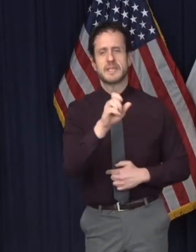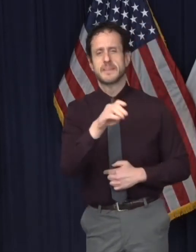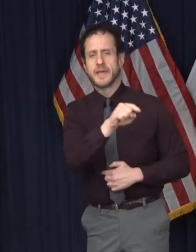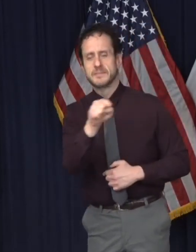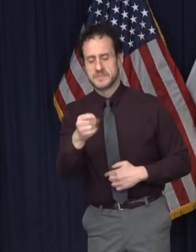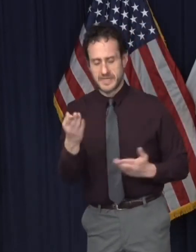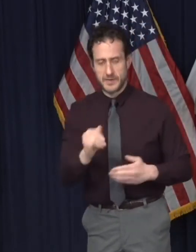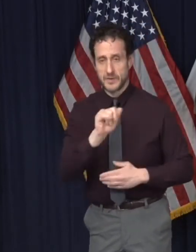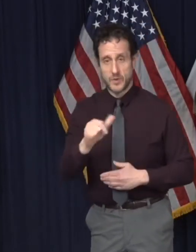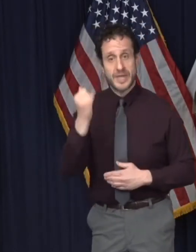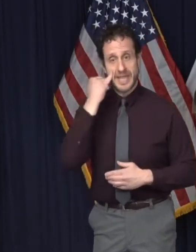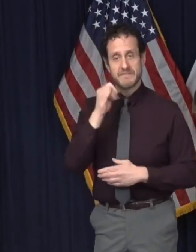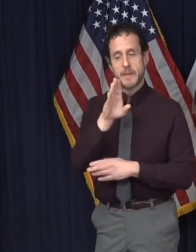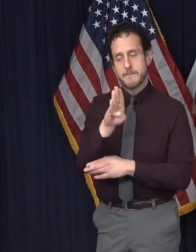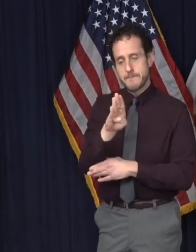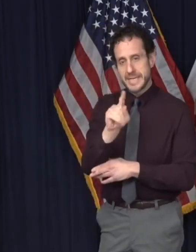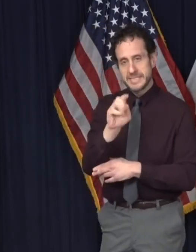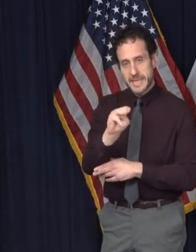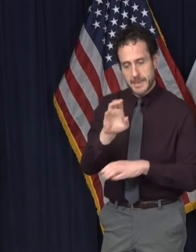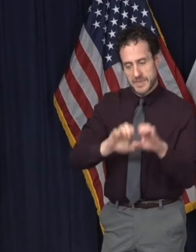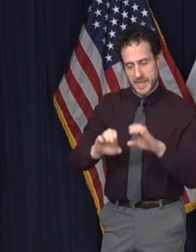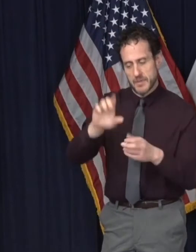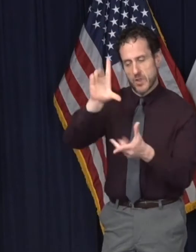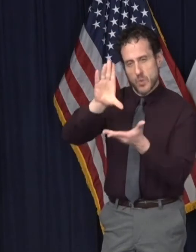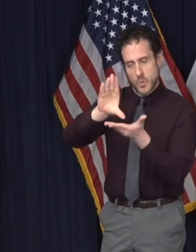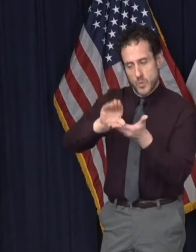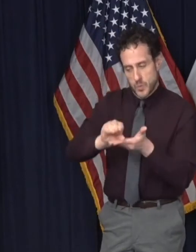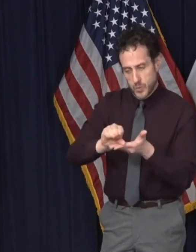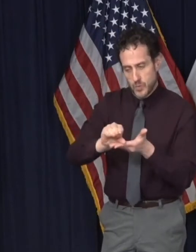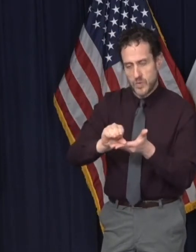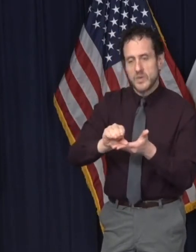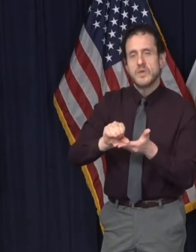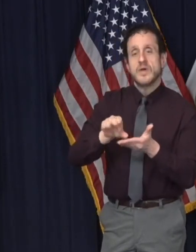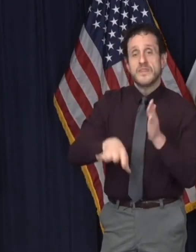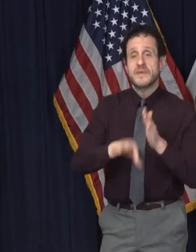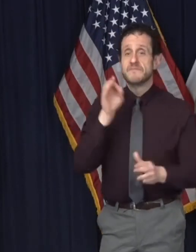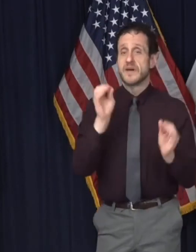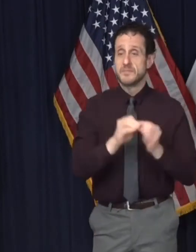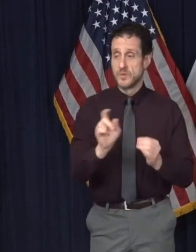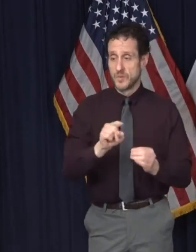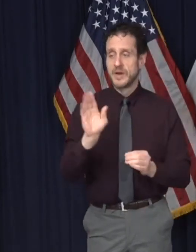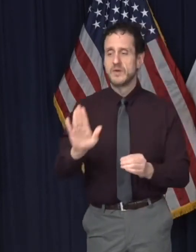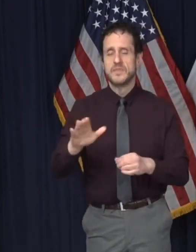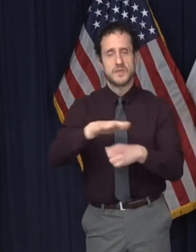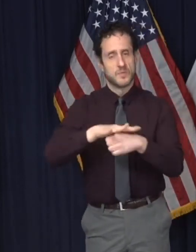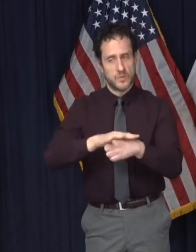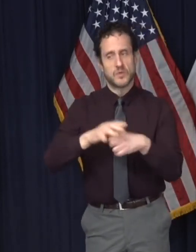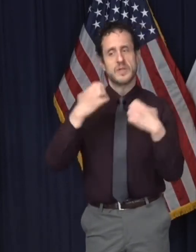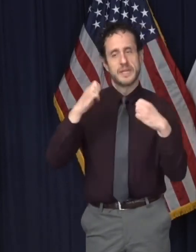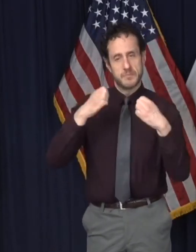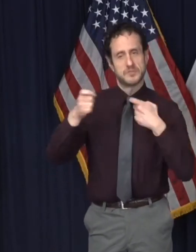HOSPITALS AND LABS IN ILLINOIS THAT ARE RUNNING LOW ON VTM WILL BE ABLE TO ACCESS THESE